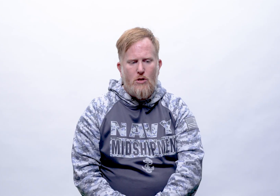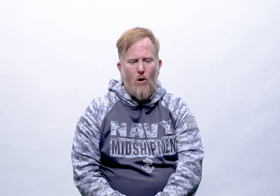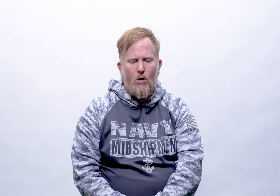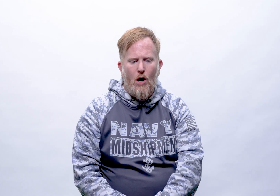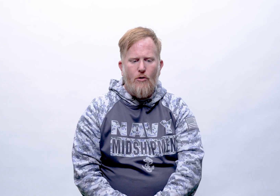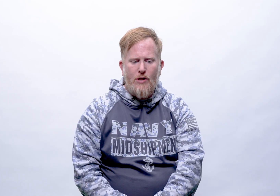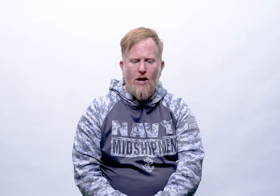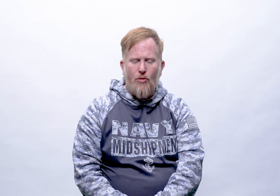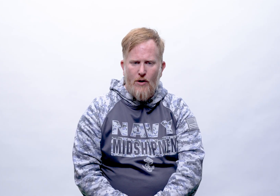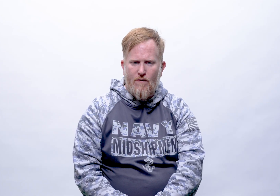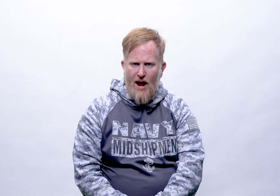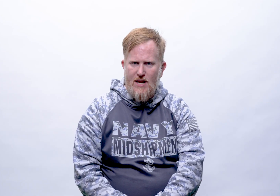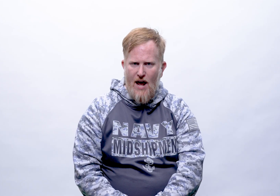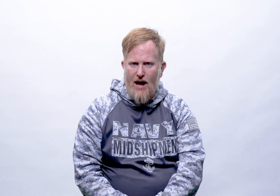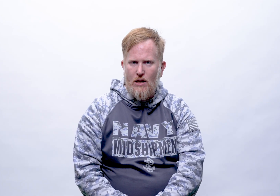So under Title 3 of the ADA,